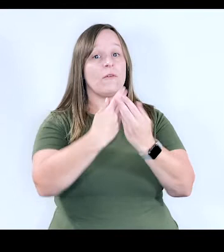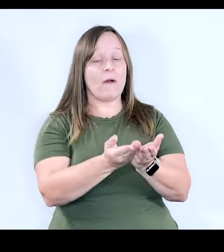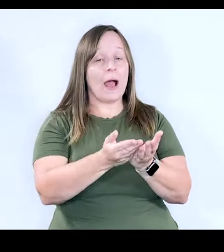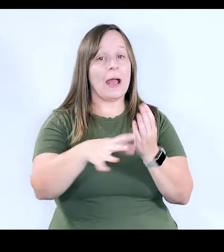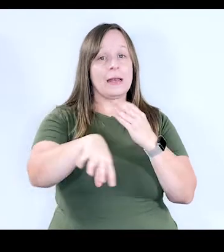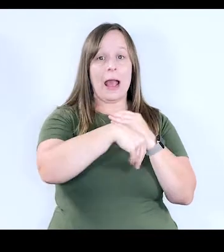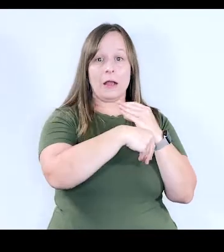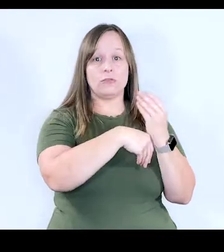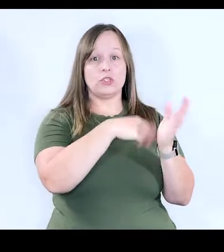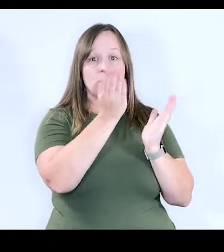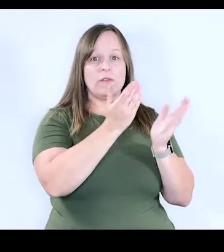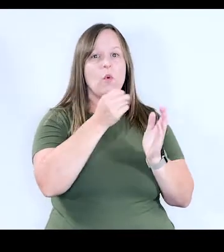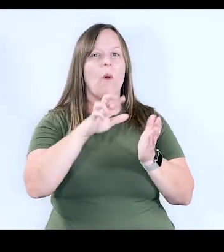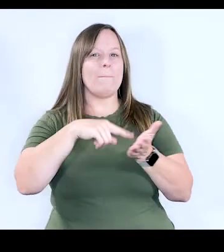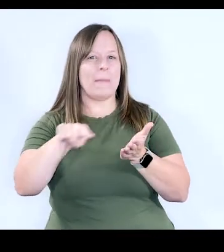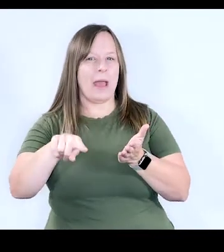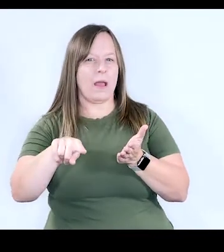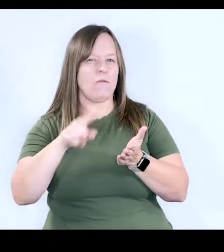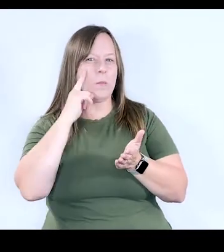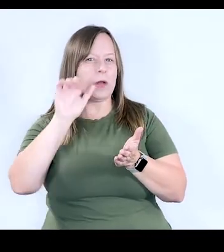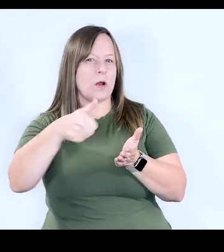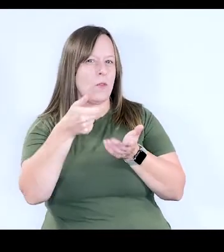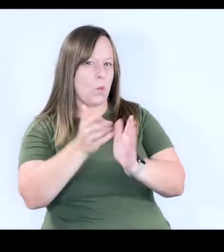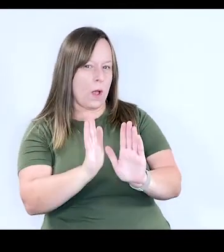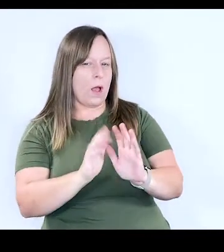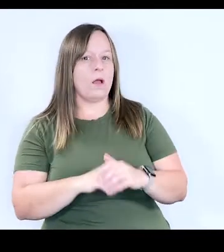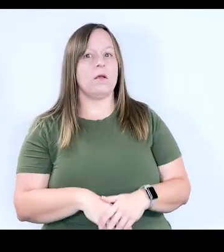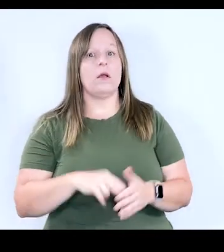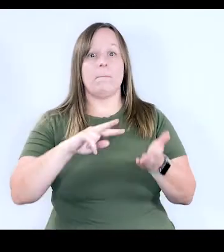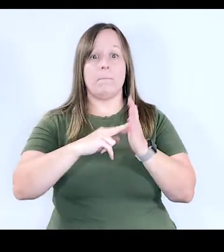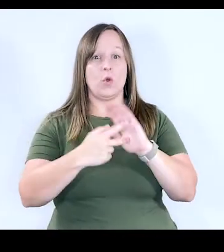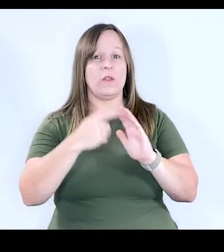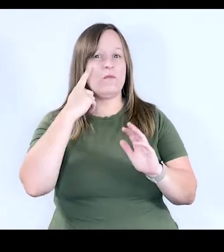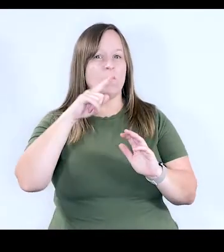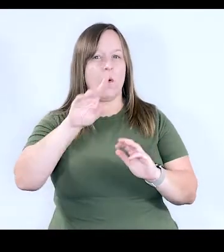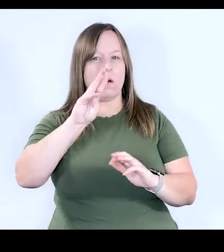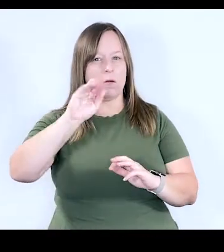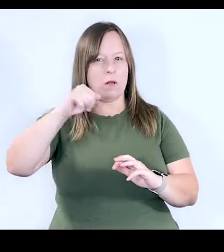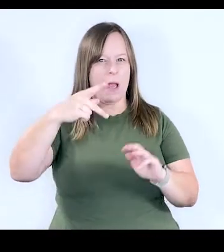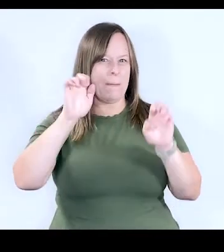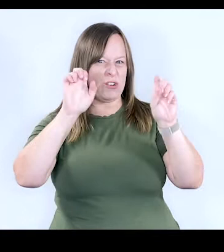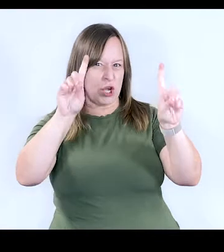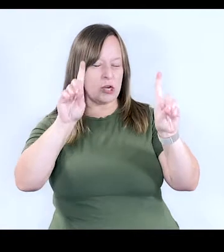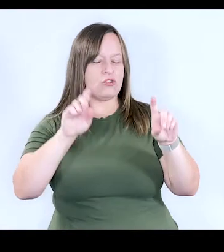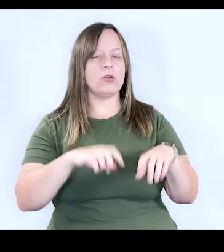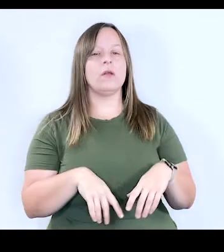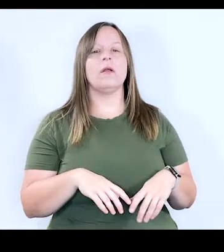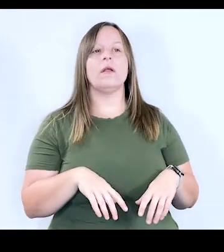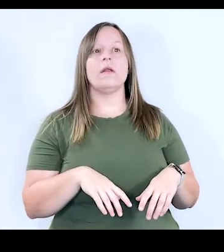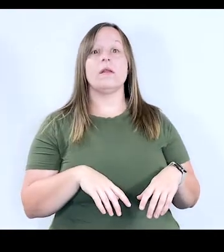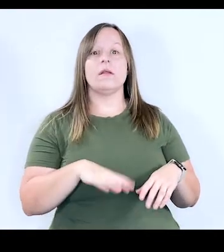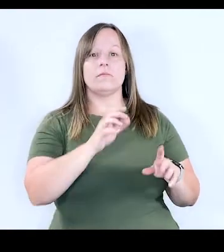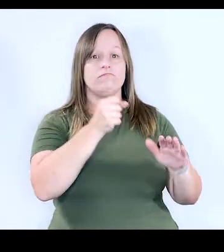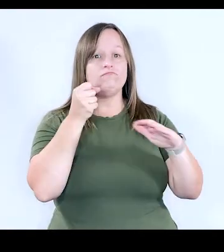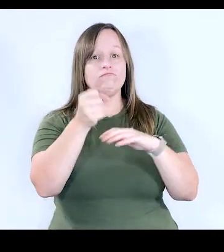or pay for them in some other way. And the purpose of compensatory education is to place the student in the position